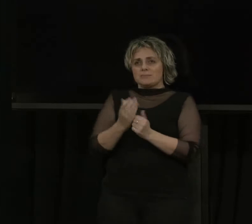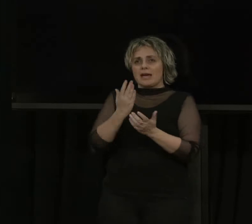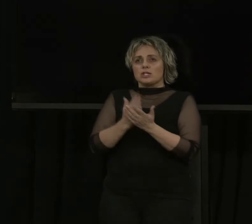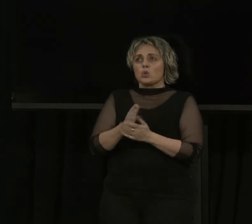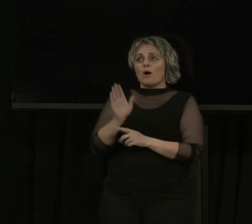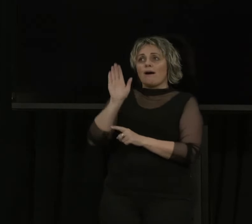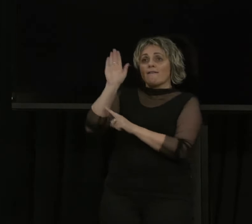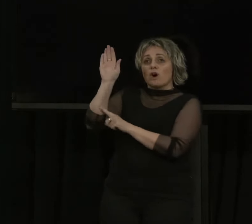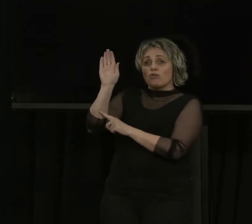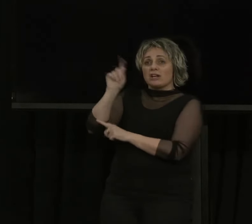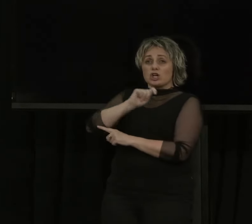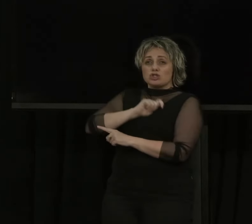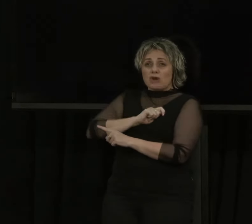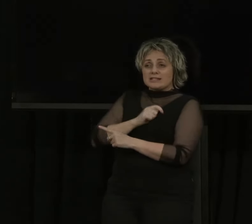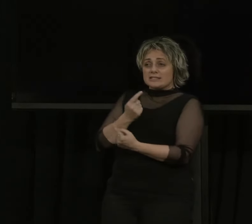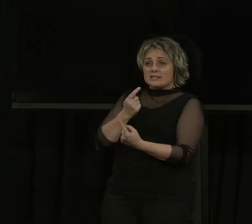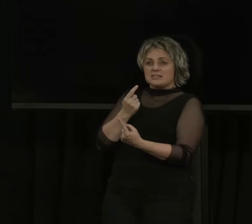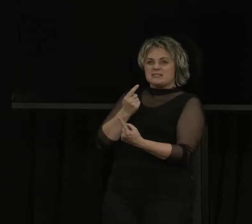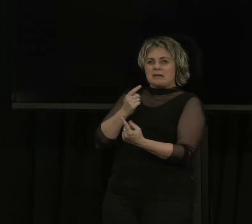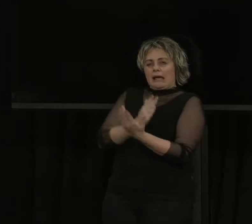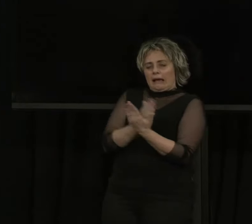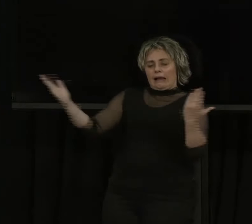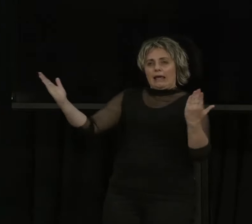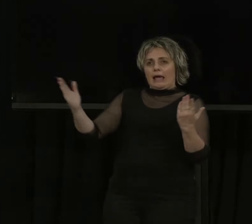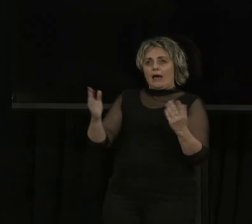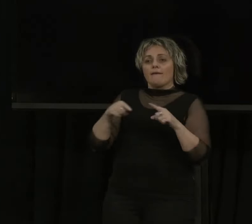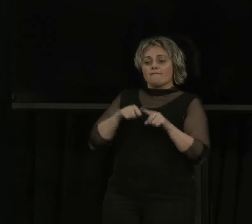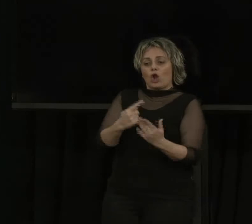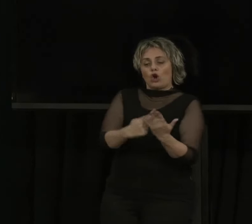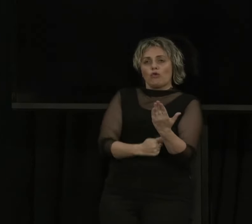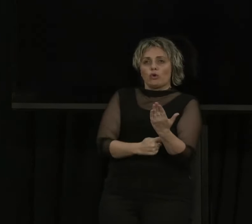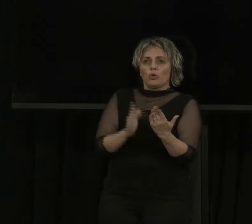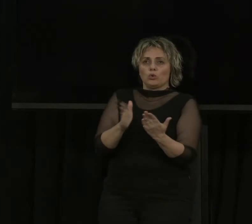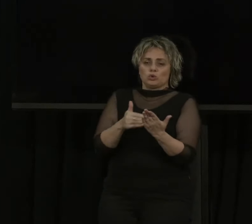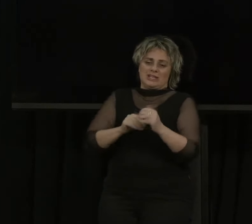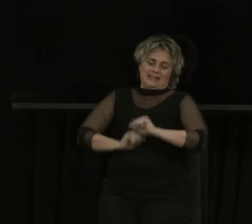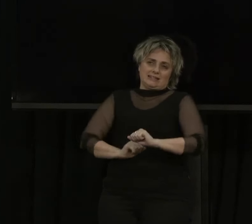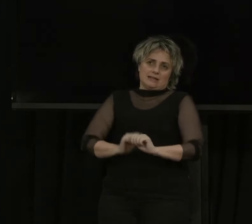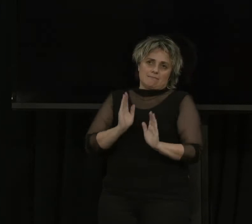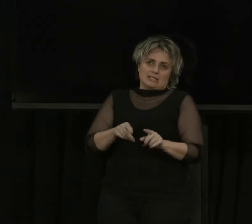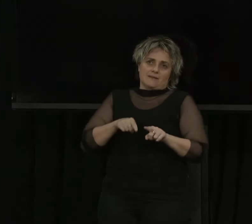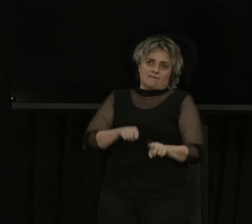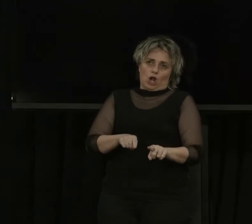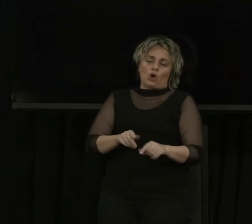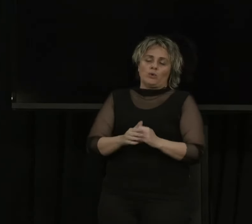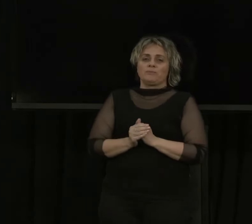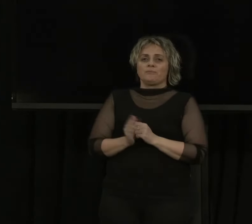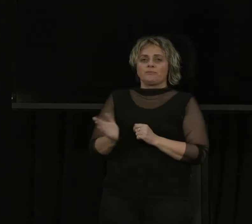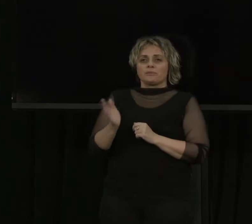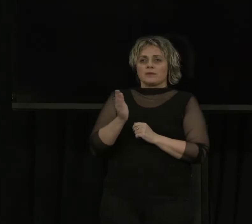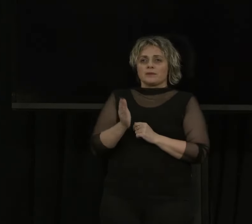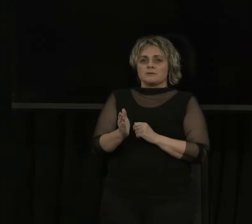New Zealand? Rather than say anything specific about a given company or individual broadly I think there is more work to do to ensure our settings around foreign trusts are in keeping